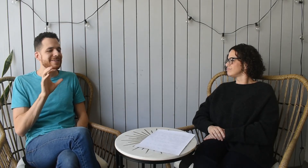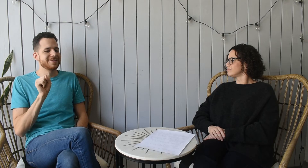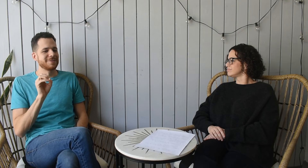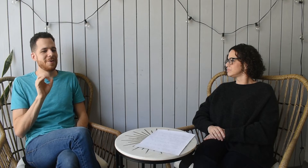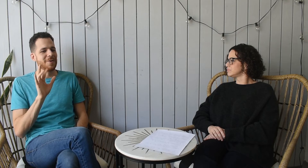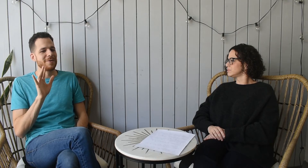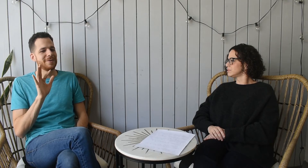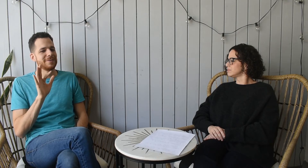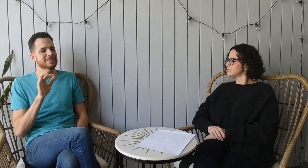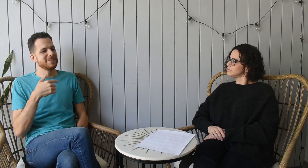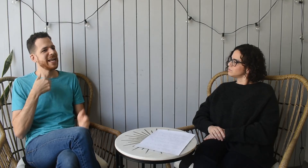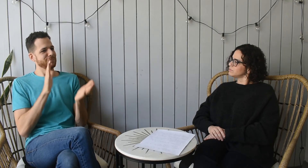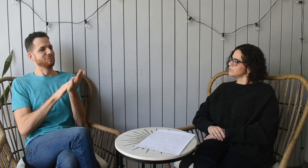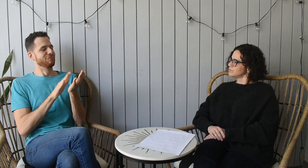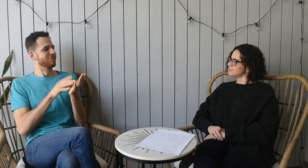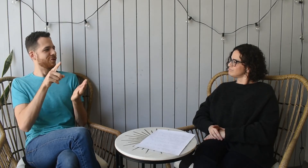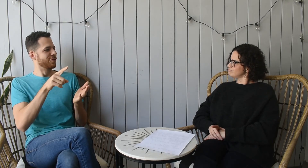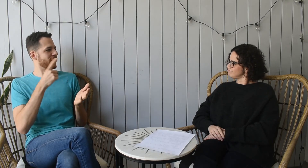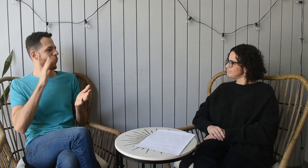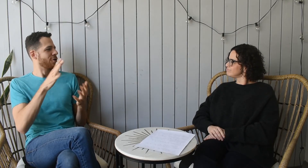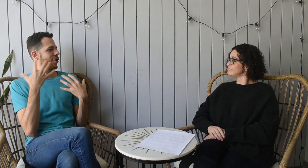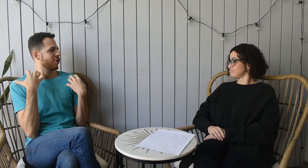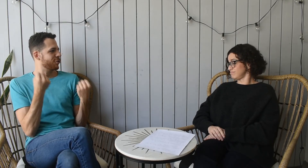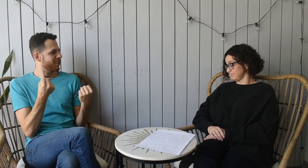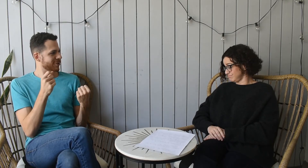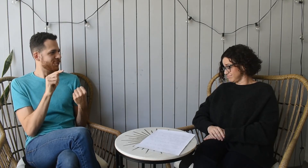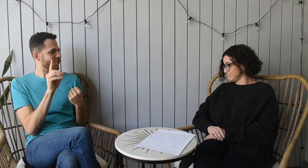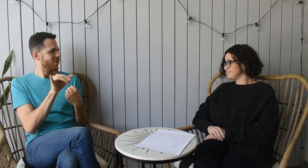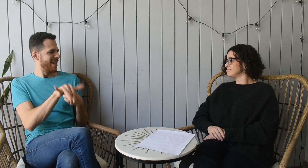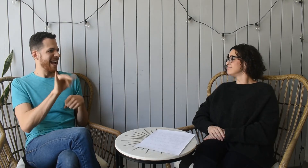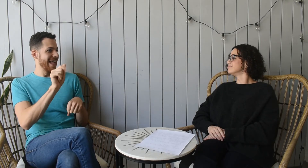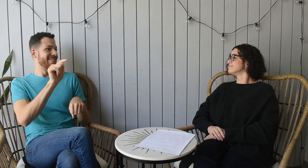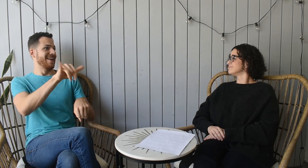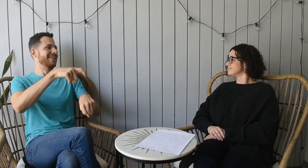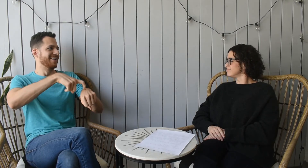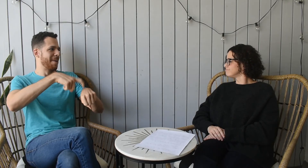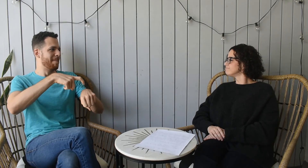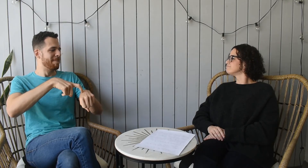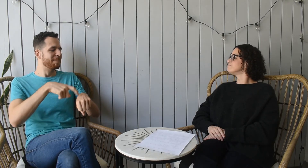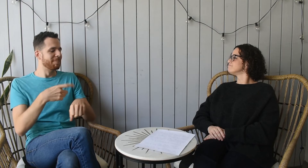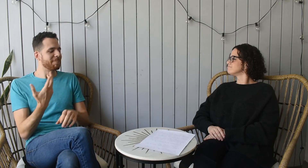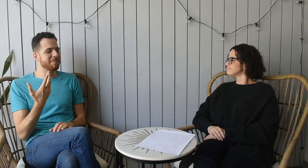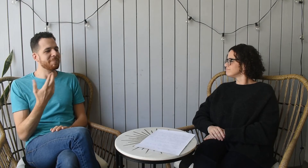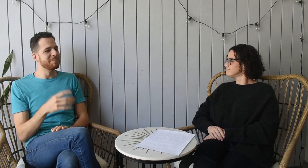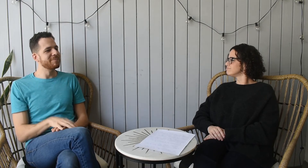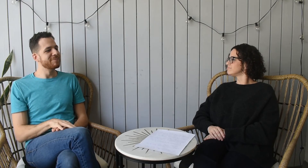I really applaud for her courage to do that at that time.